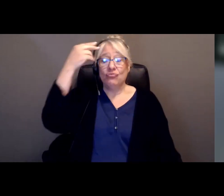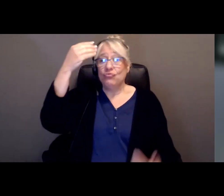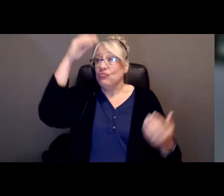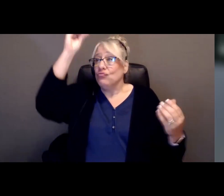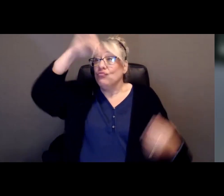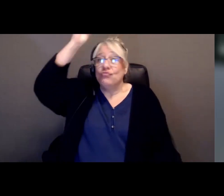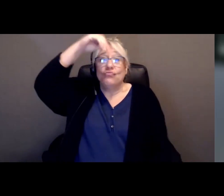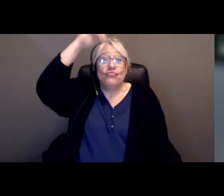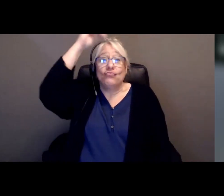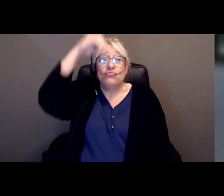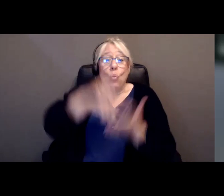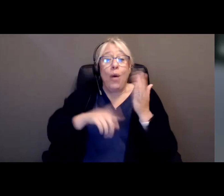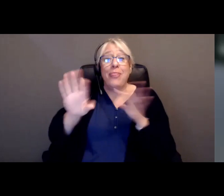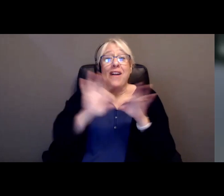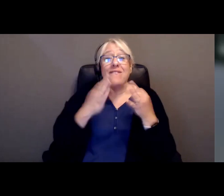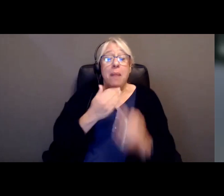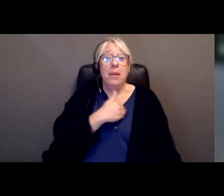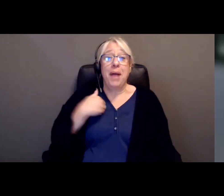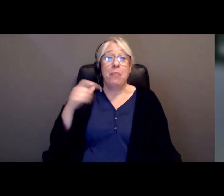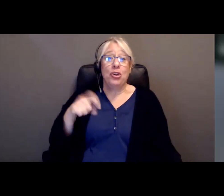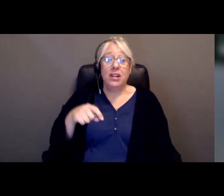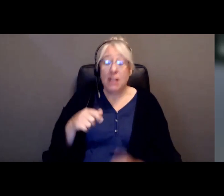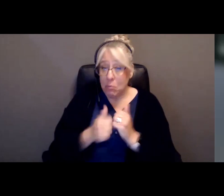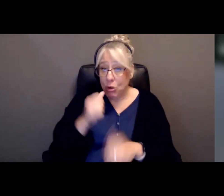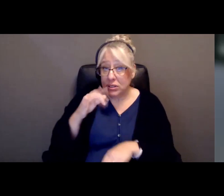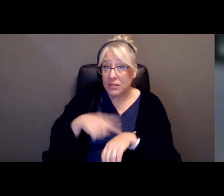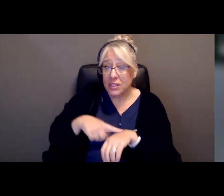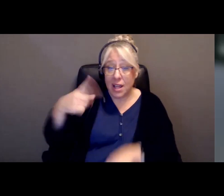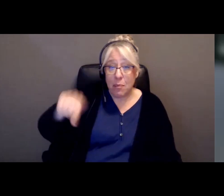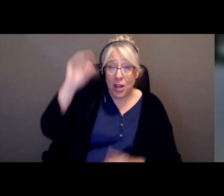family members, and for the most part they were adults. Just because they're deaf and